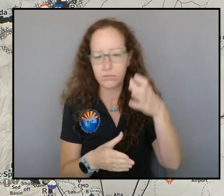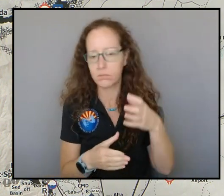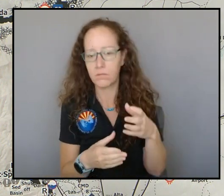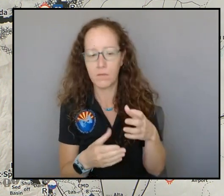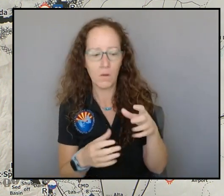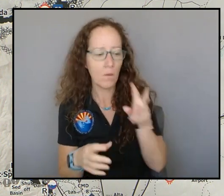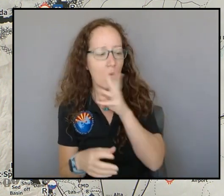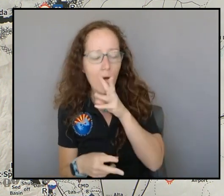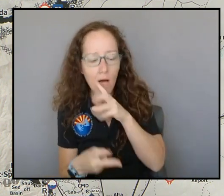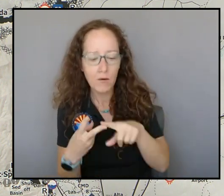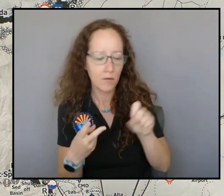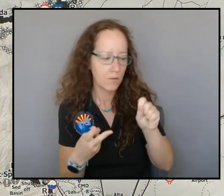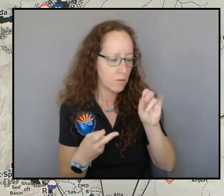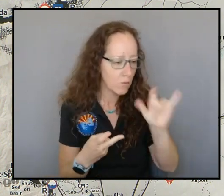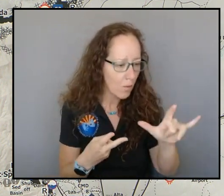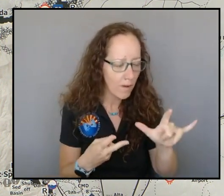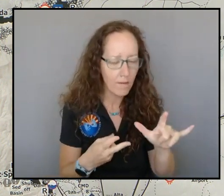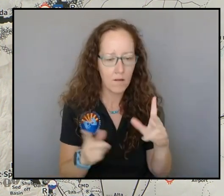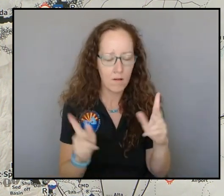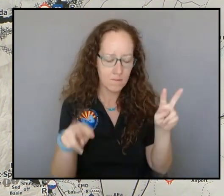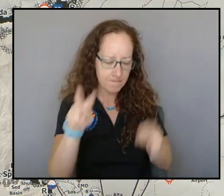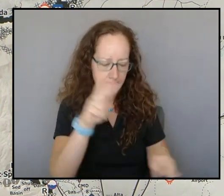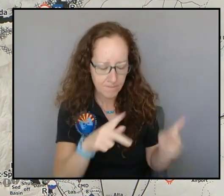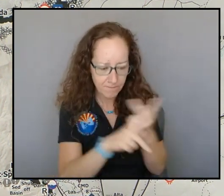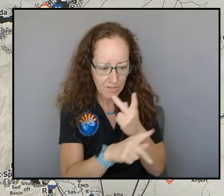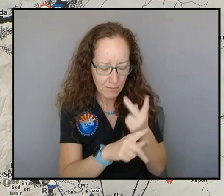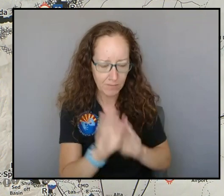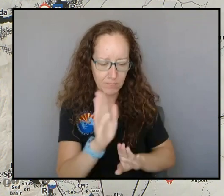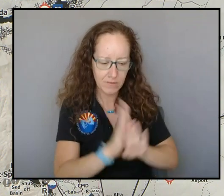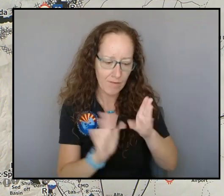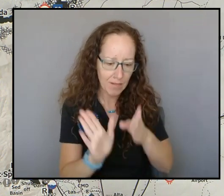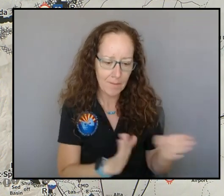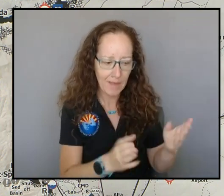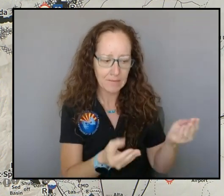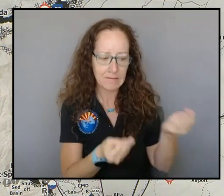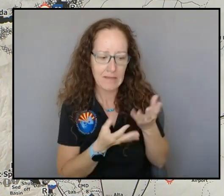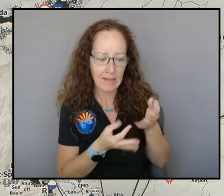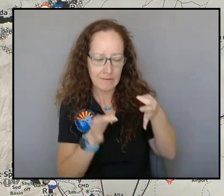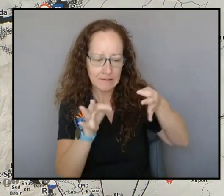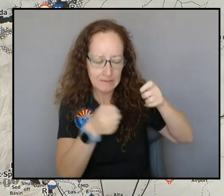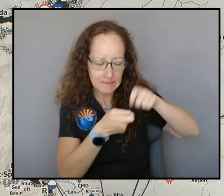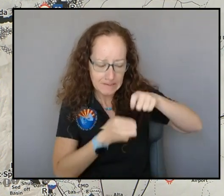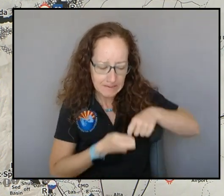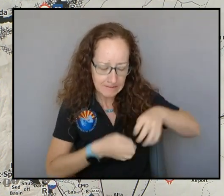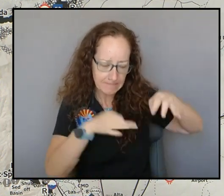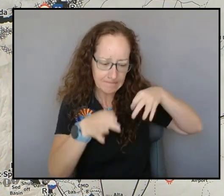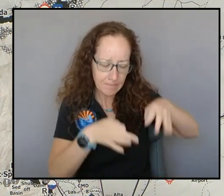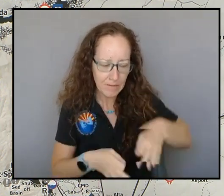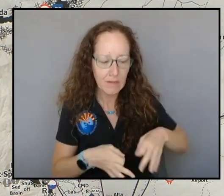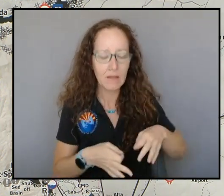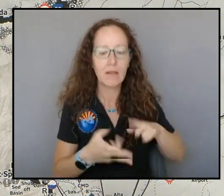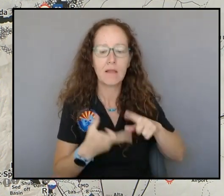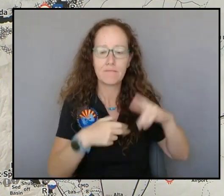they've given us the details and the tools to go back out there, and start fixing that. Seeding, you know, spreading the